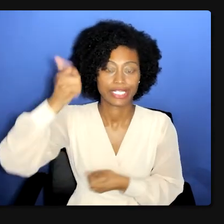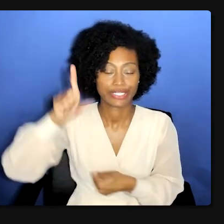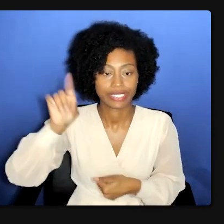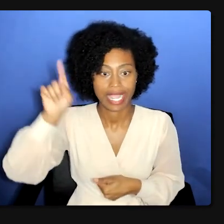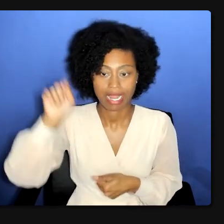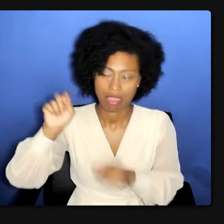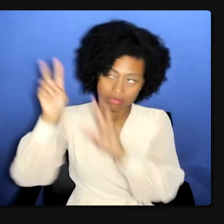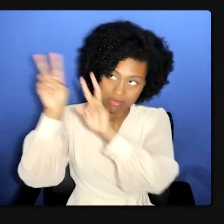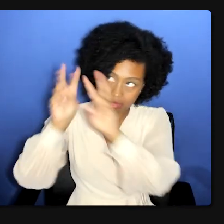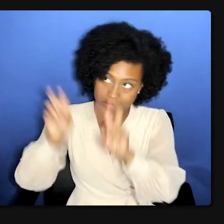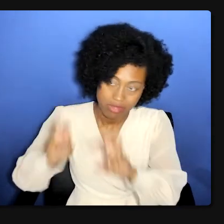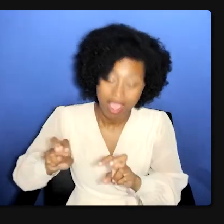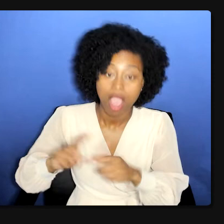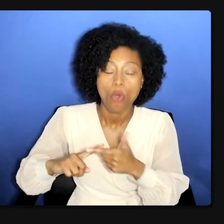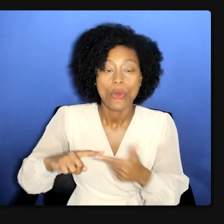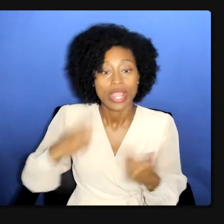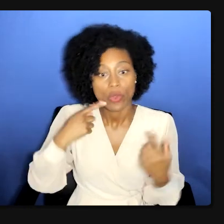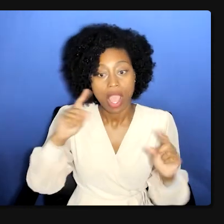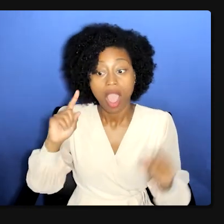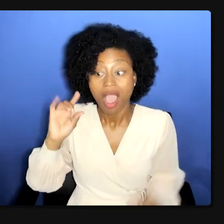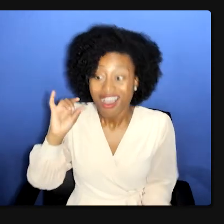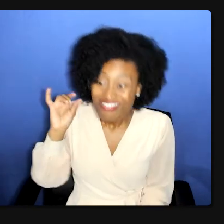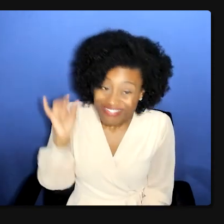basically, we realized that, you know, this actually worked.